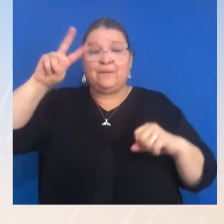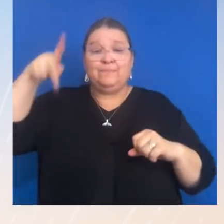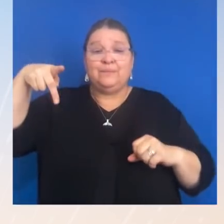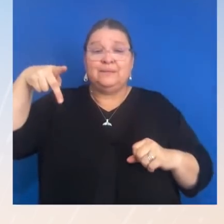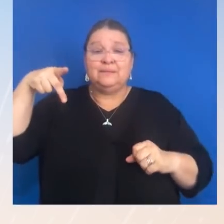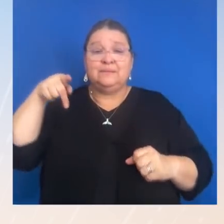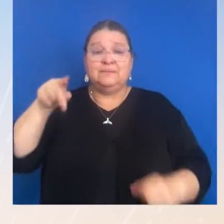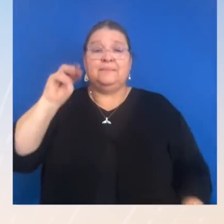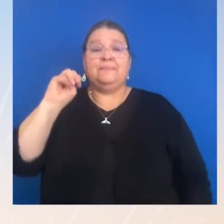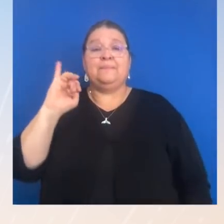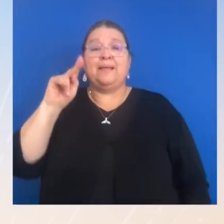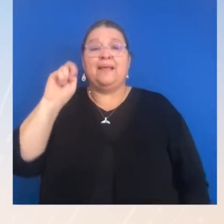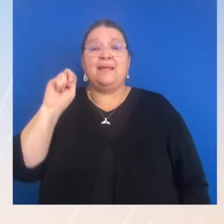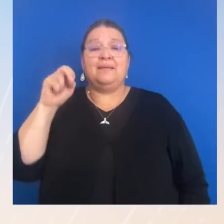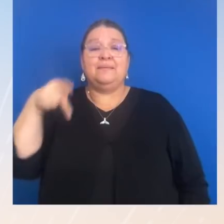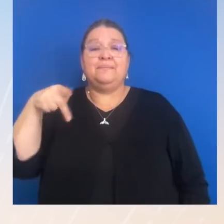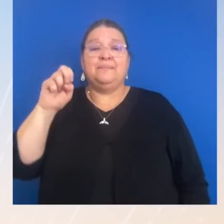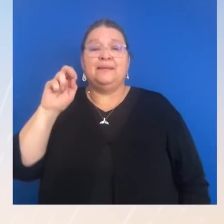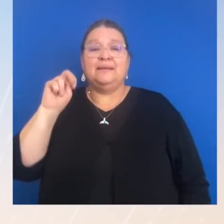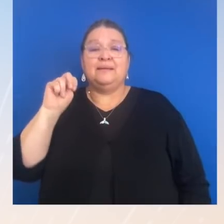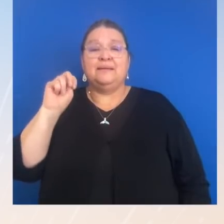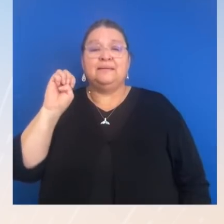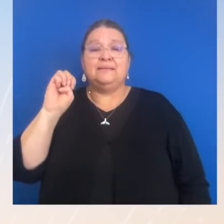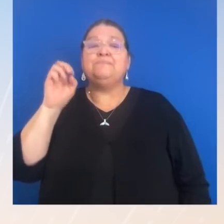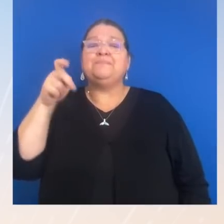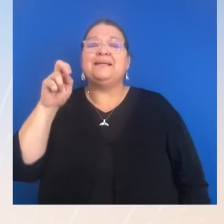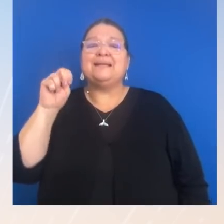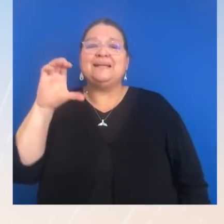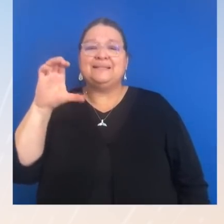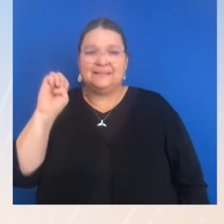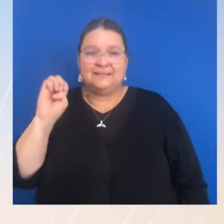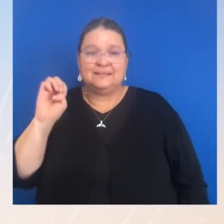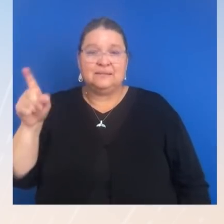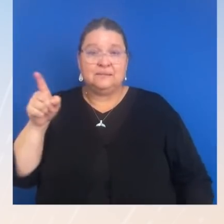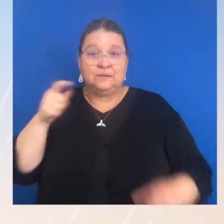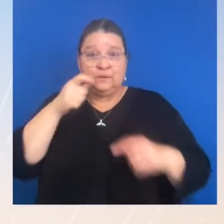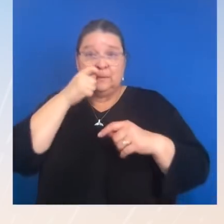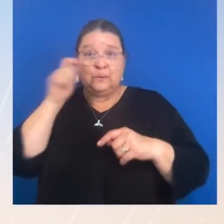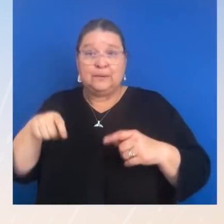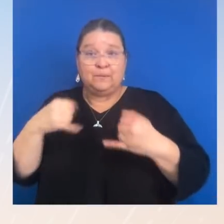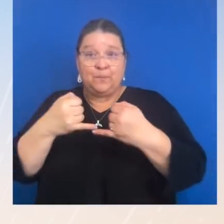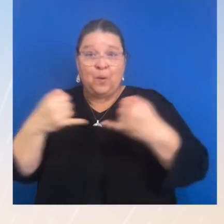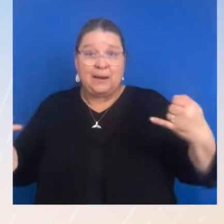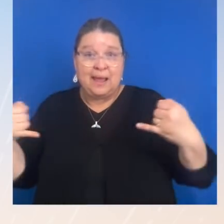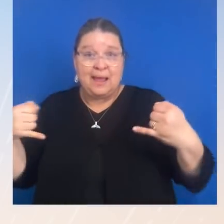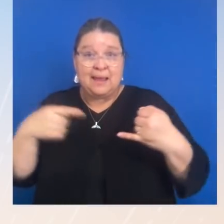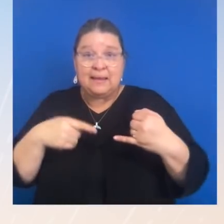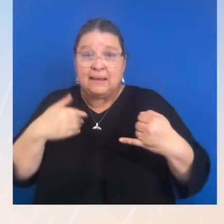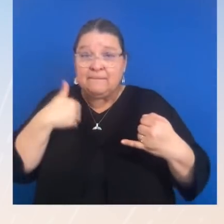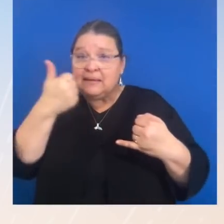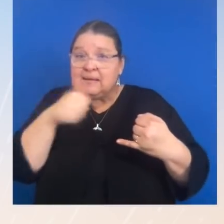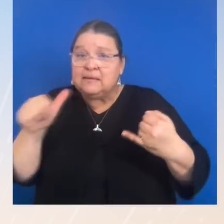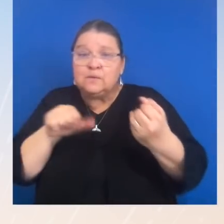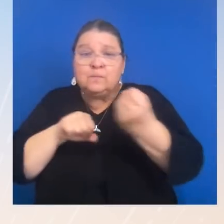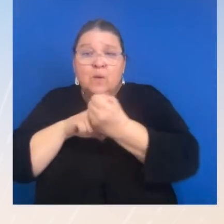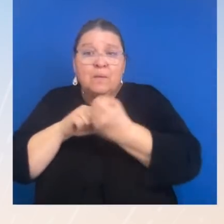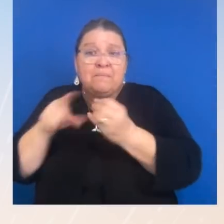And was there any kind of State Department support for him or any kind of official support? Ms. Psaki: I'm certainly happy to check. The Press: Follow-up on that -- Ms. Psaki: April, why don't you do the last one.